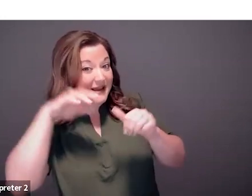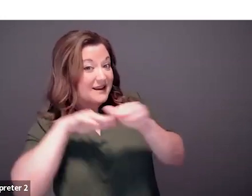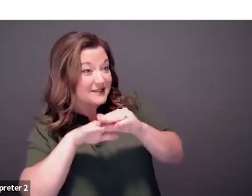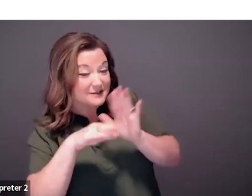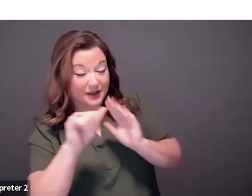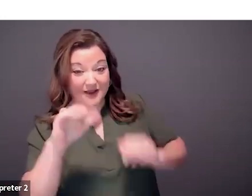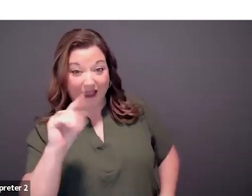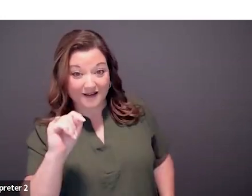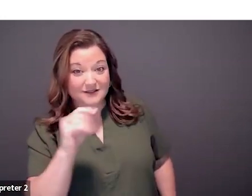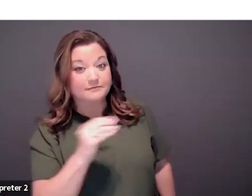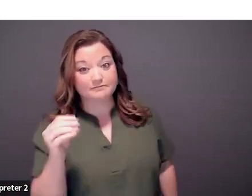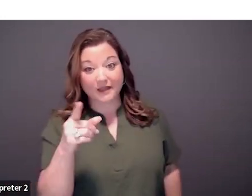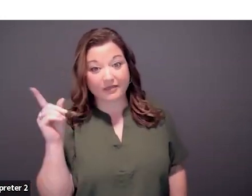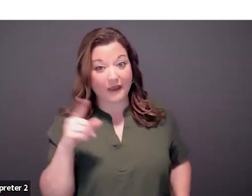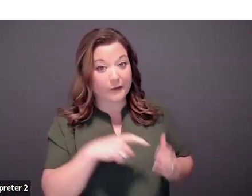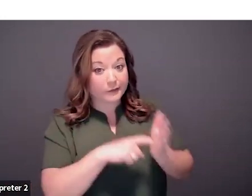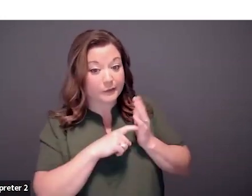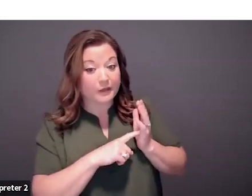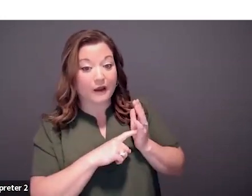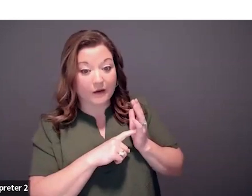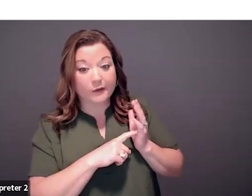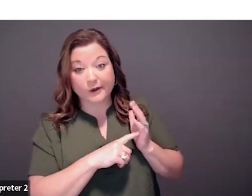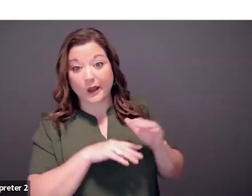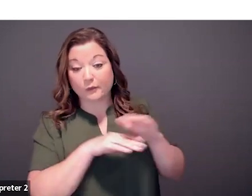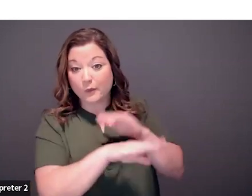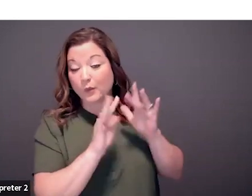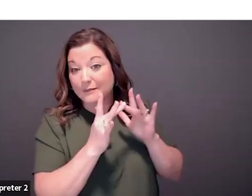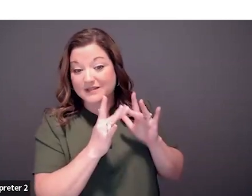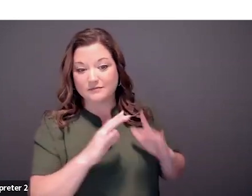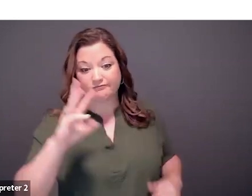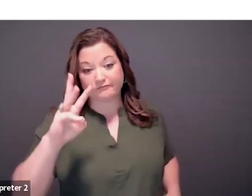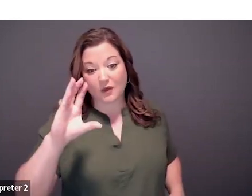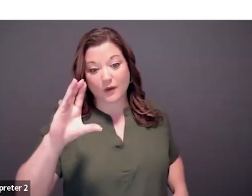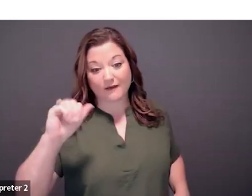a website that is WCAG 2.2 level AA conformant.